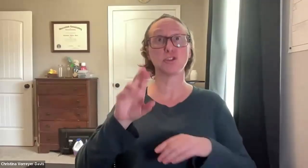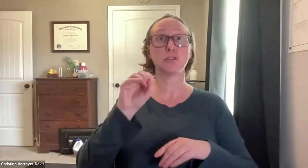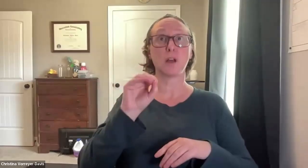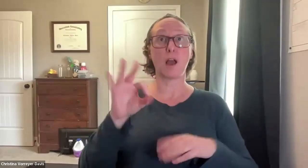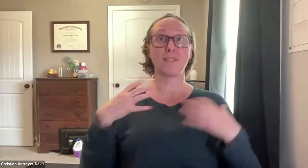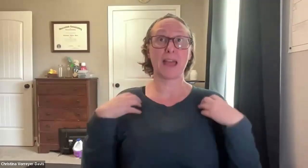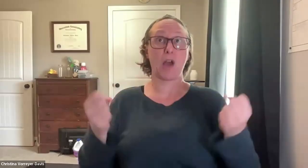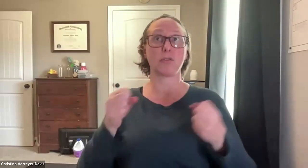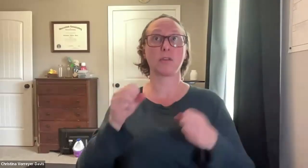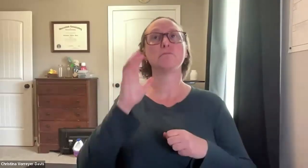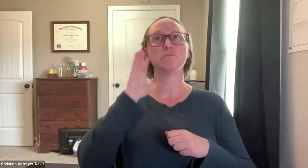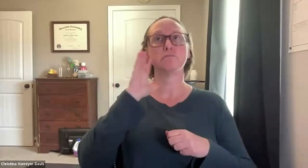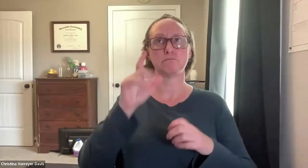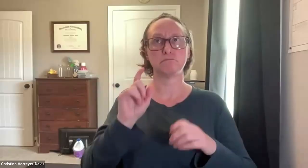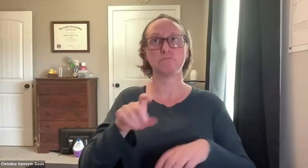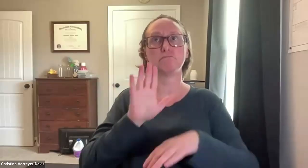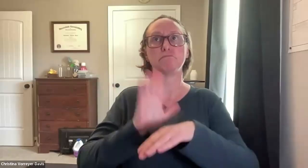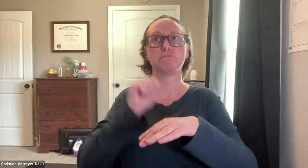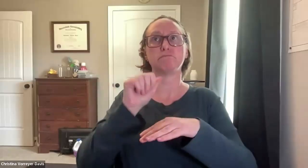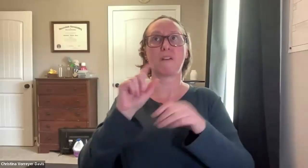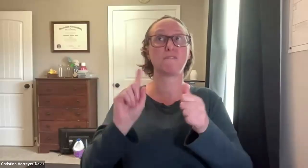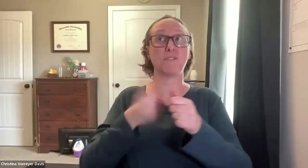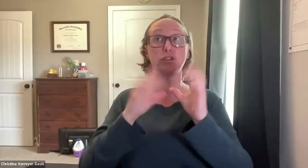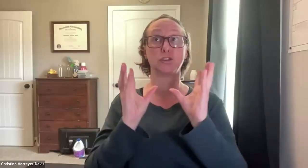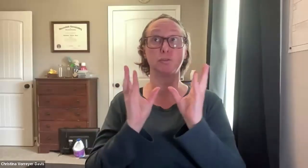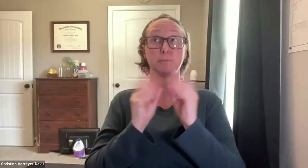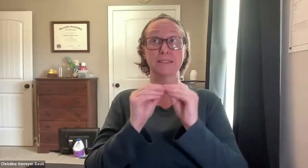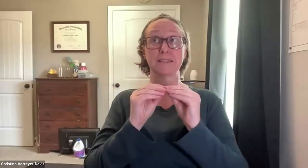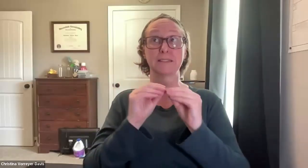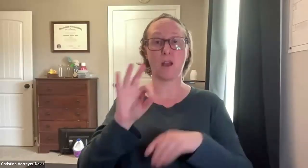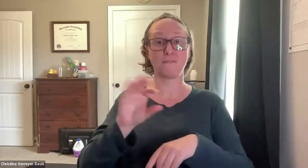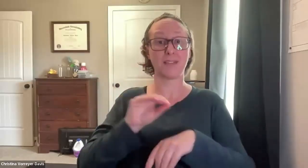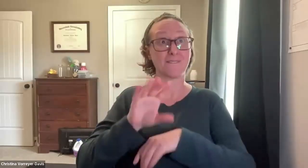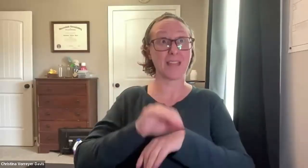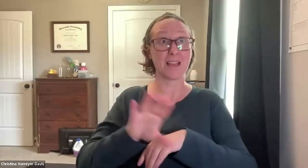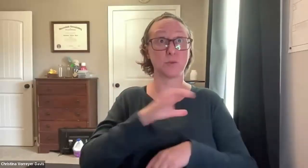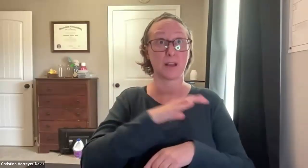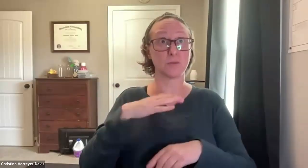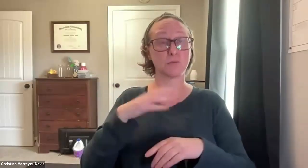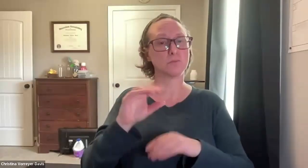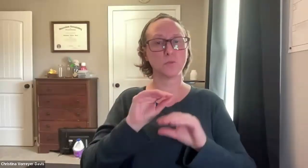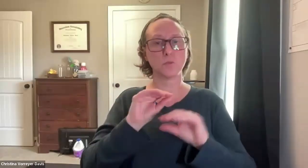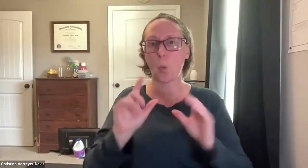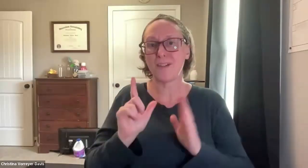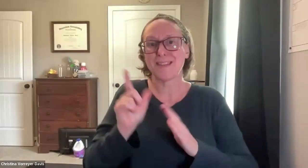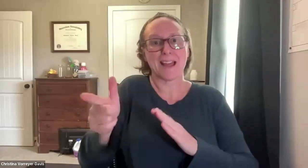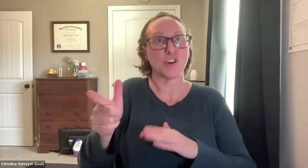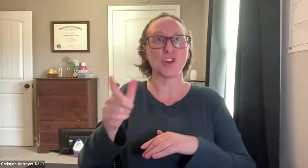The Commissioner of Health is required to call the first meeting of this advisory council